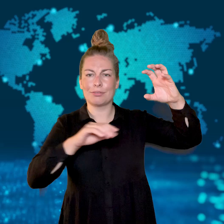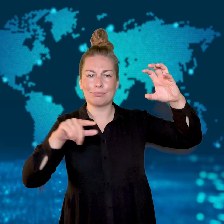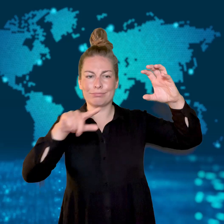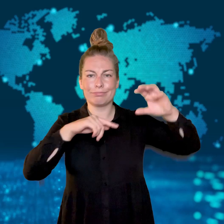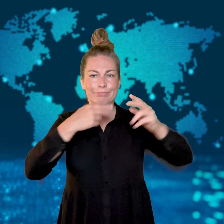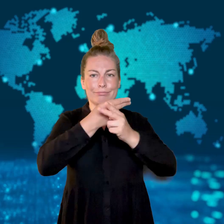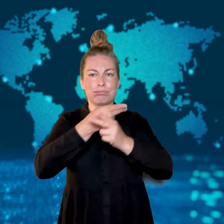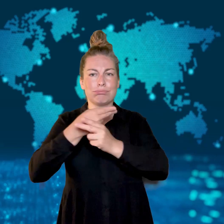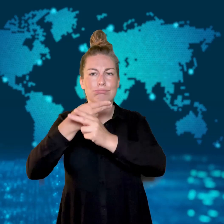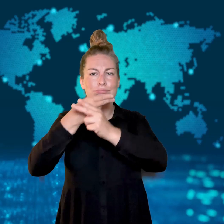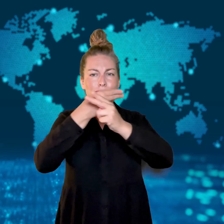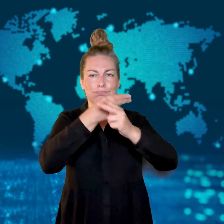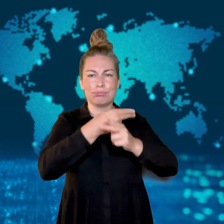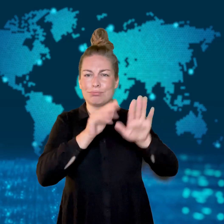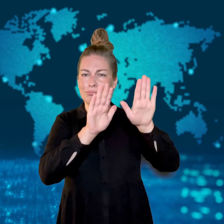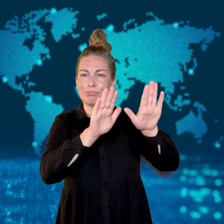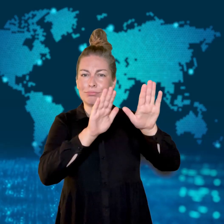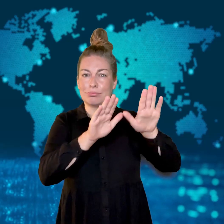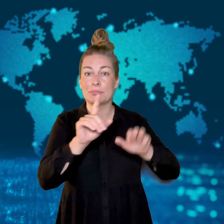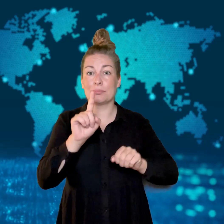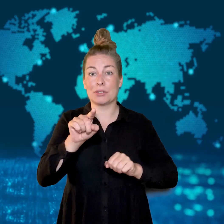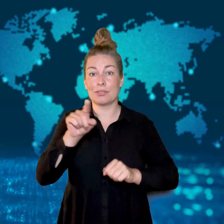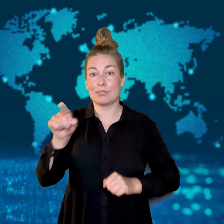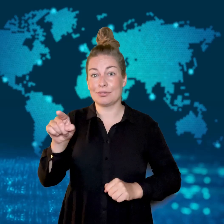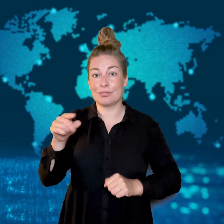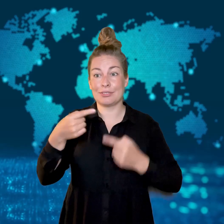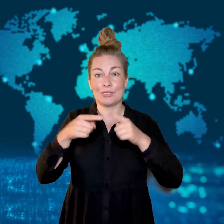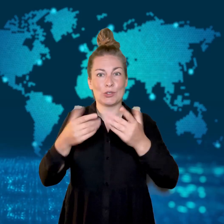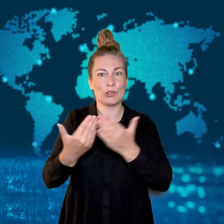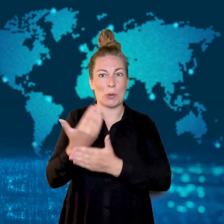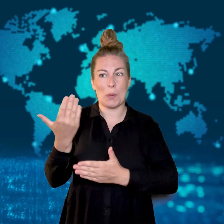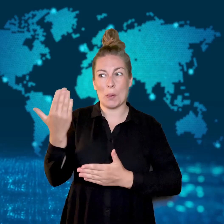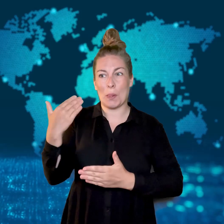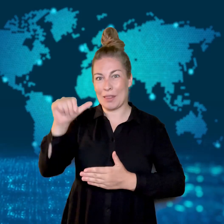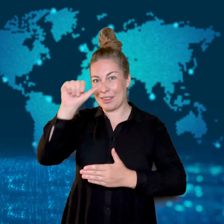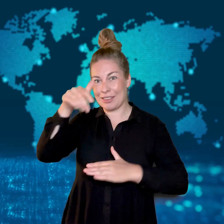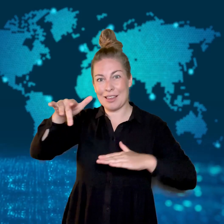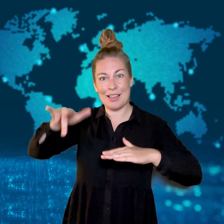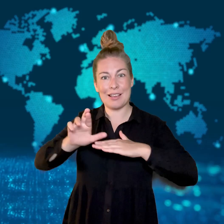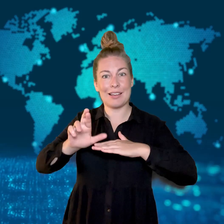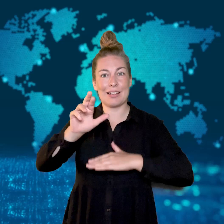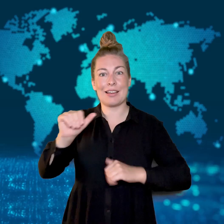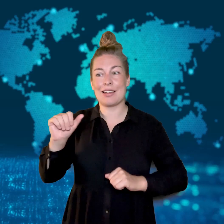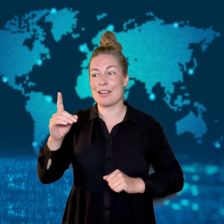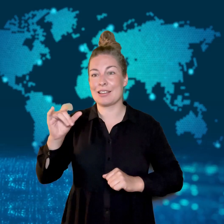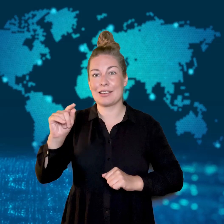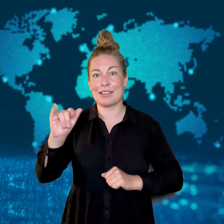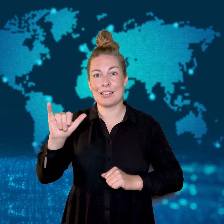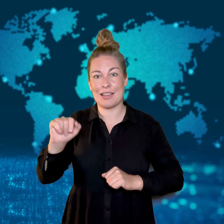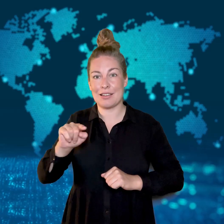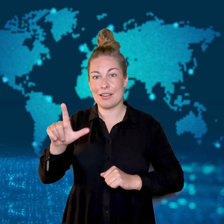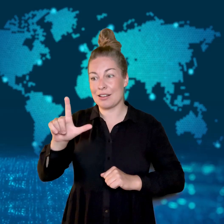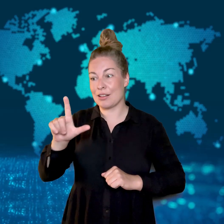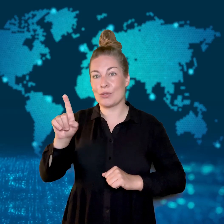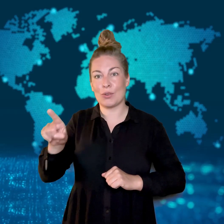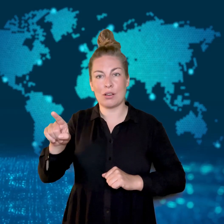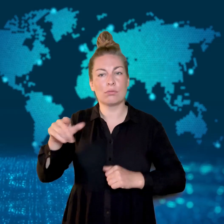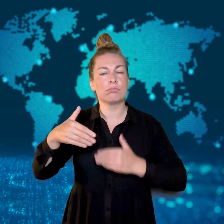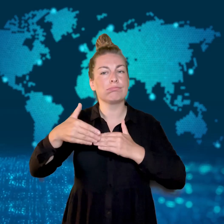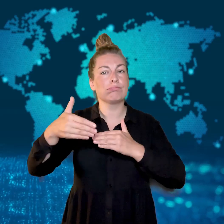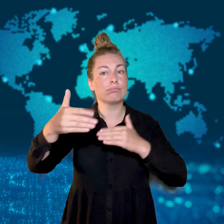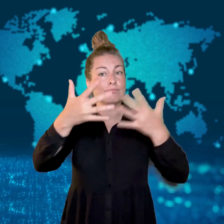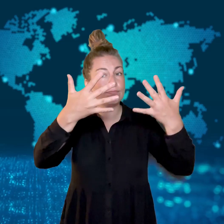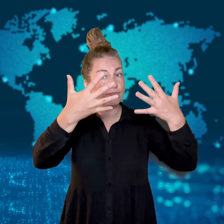It is still in space. Unlike the probe, the Aditya-L1 will head